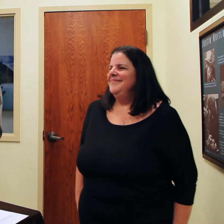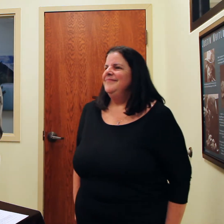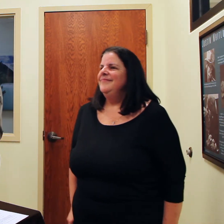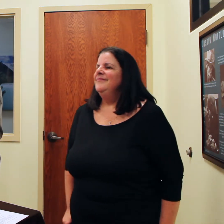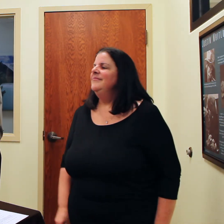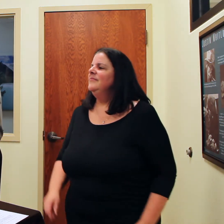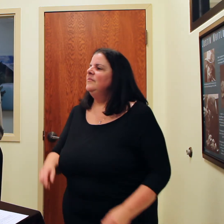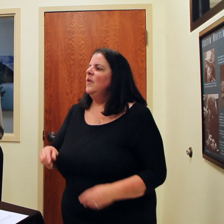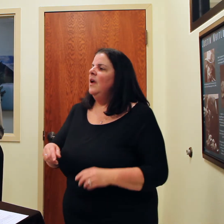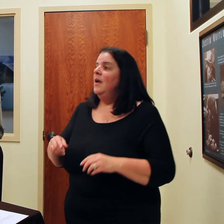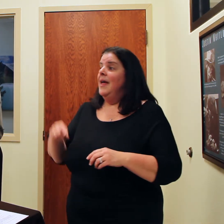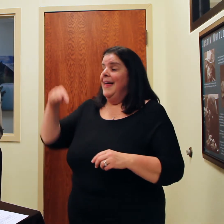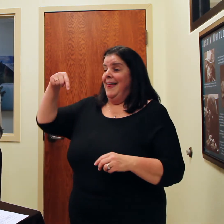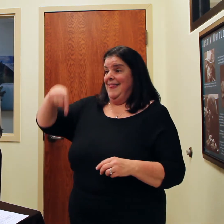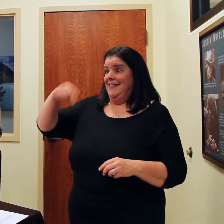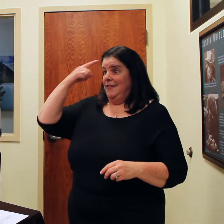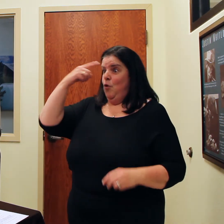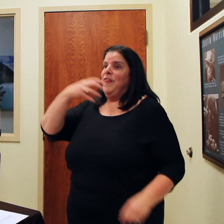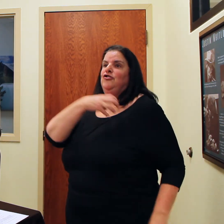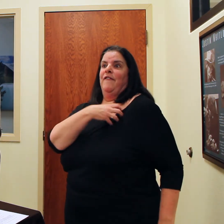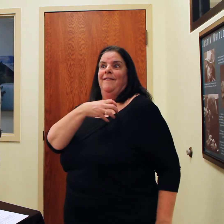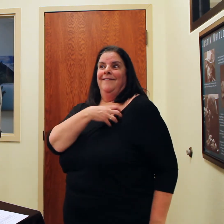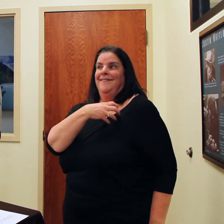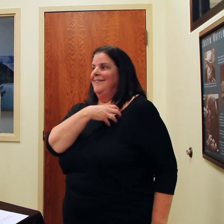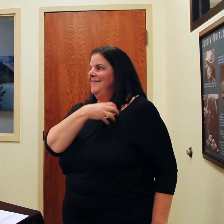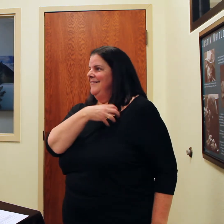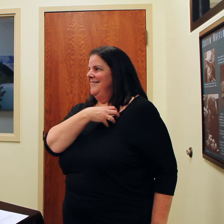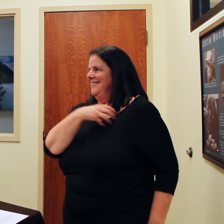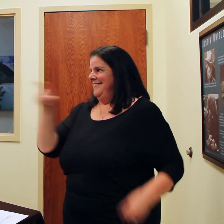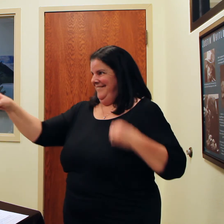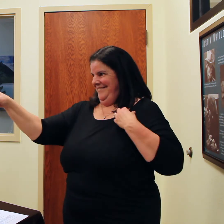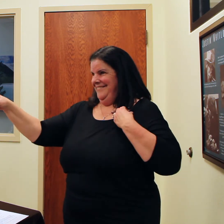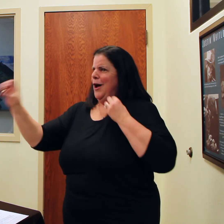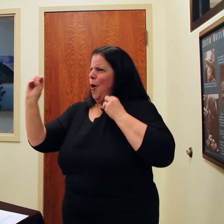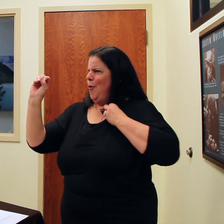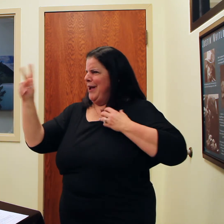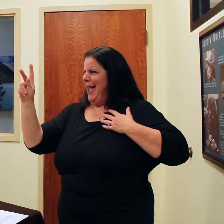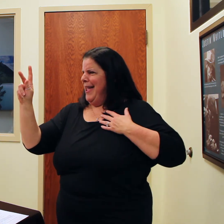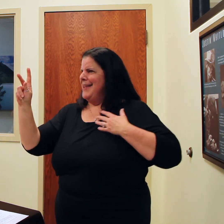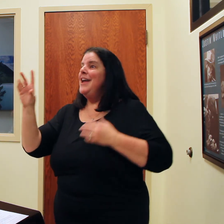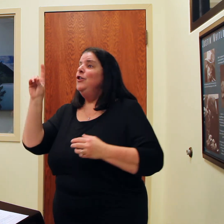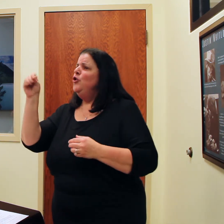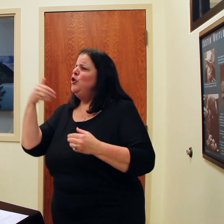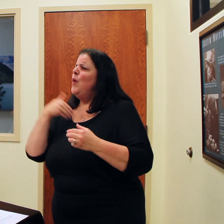[Voiceover] Actually this is for our Sheriff. [Voiceover] Okay. [Voiceover] Do you have the means of communicating